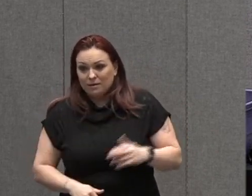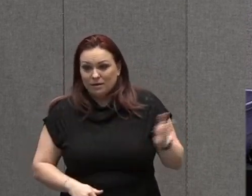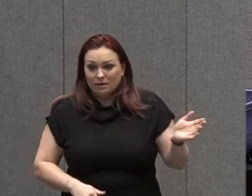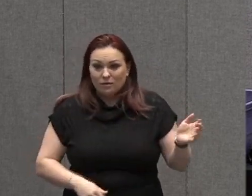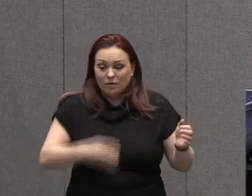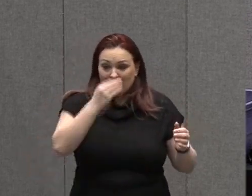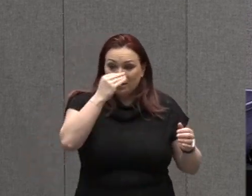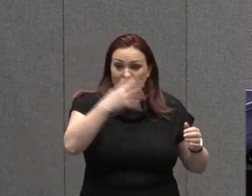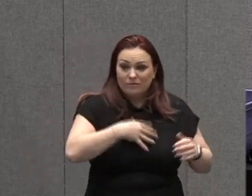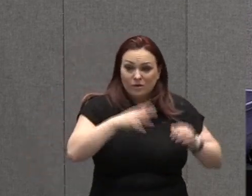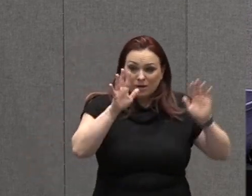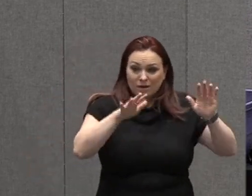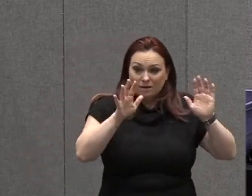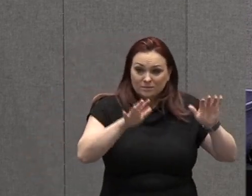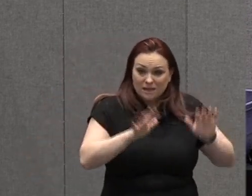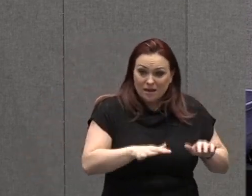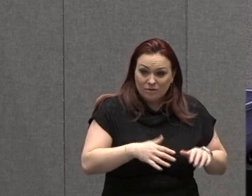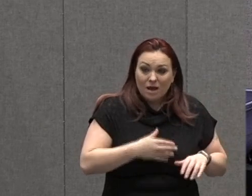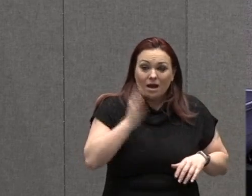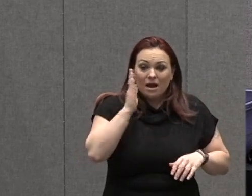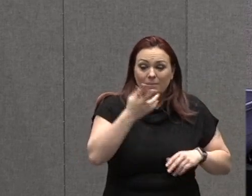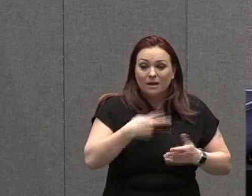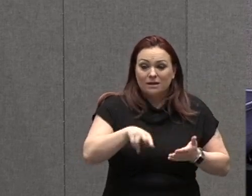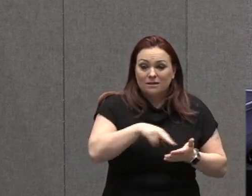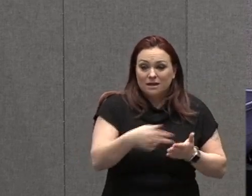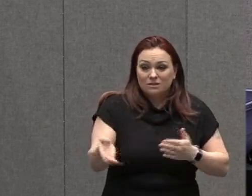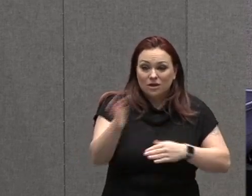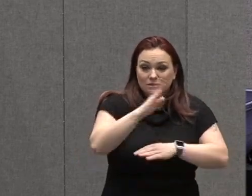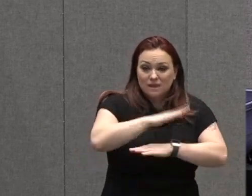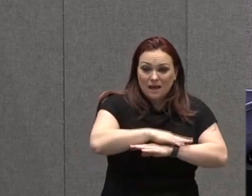(clapping and singing in sync)